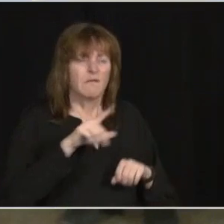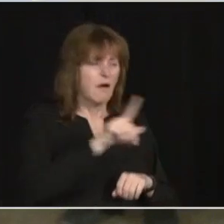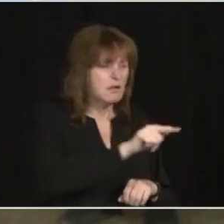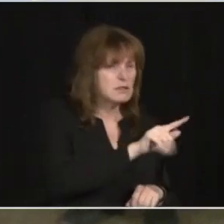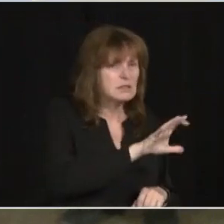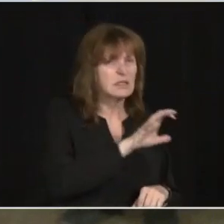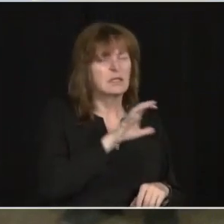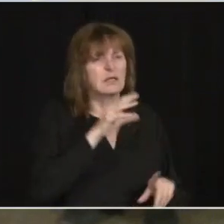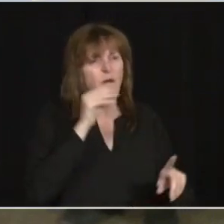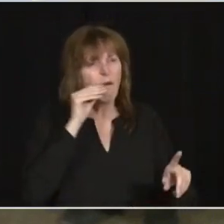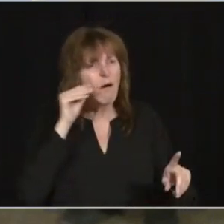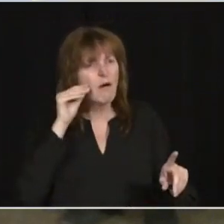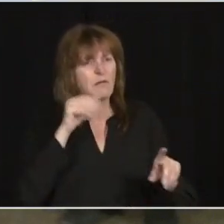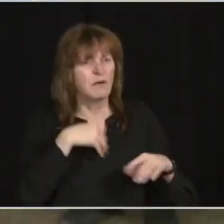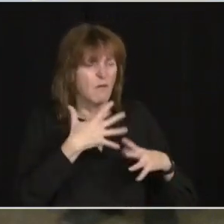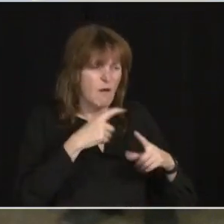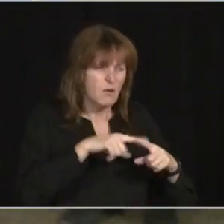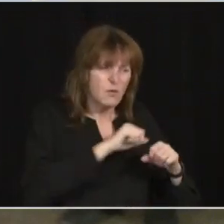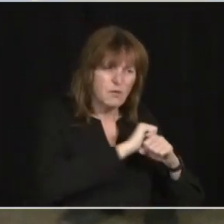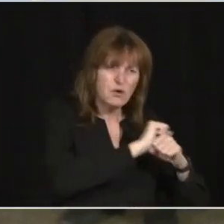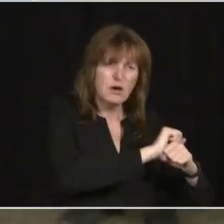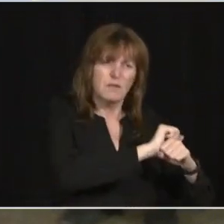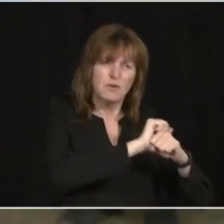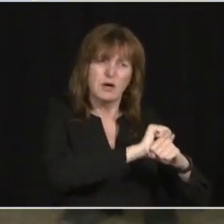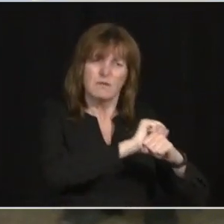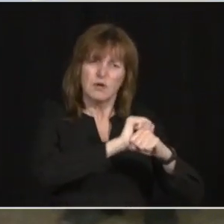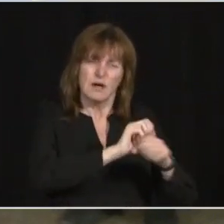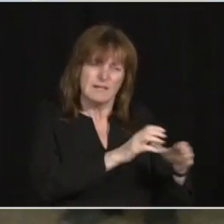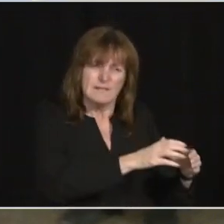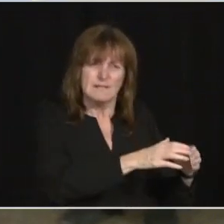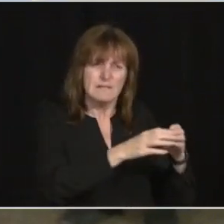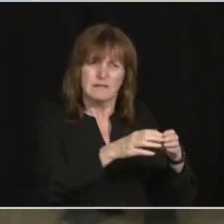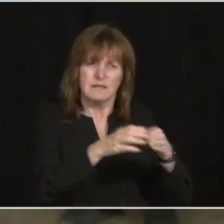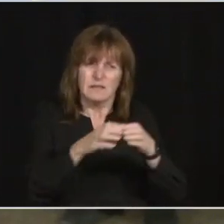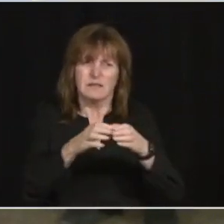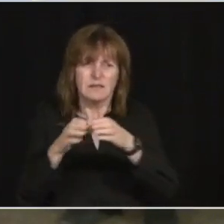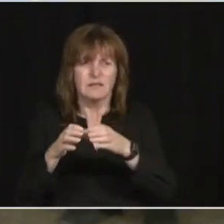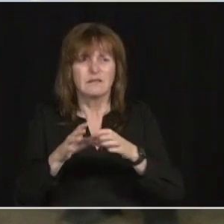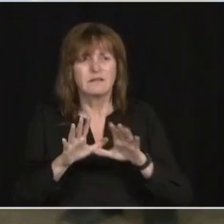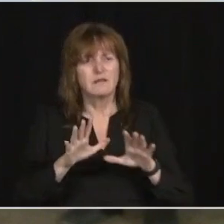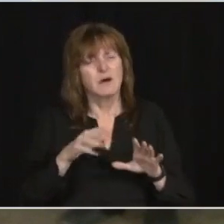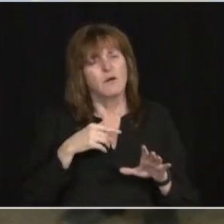I'll pass this over to my Minister of Long-Term Care and she'll be able to